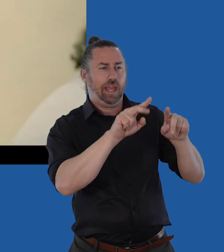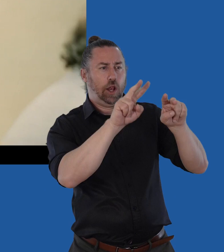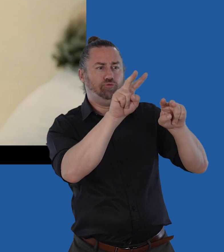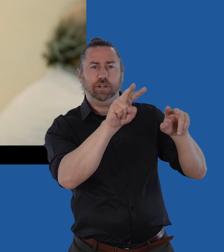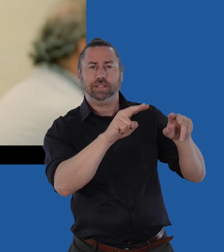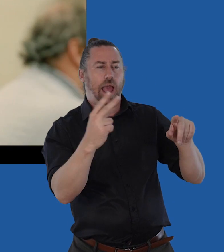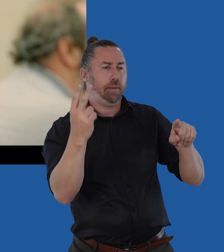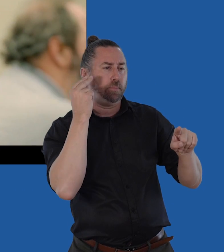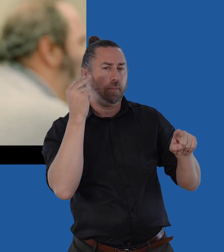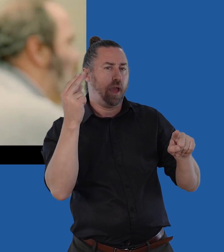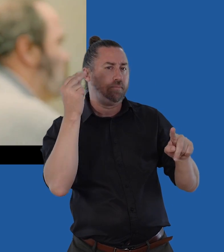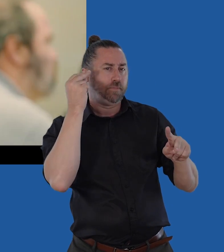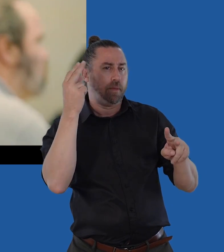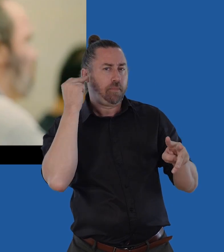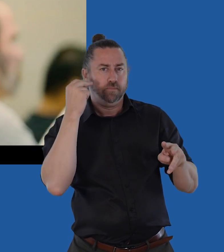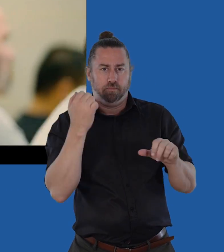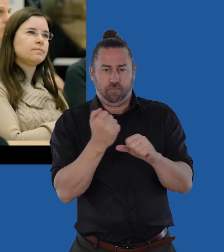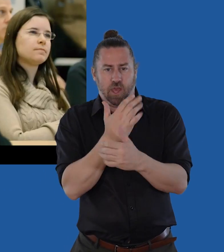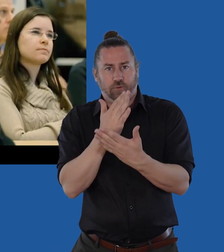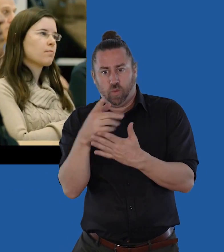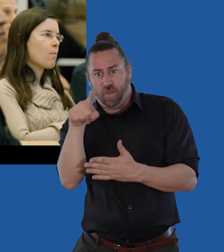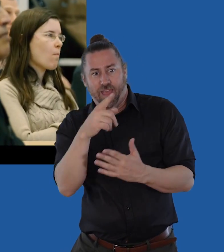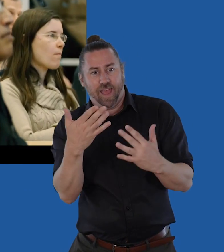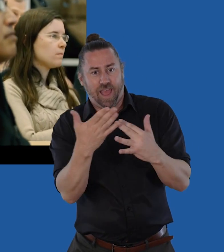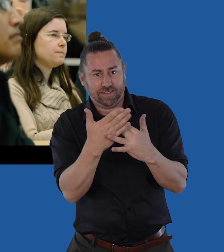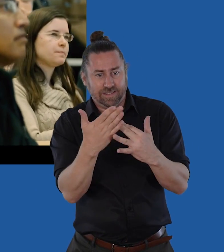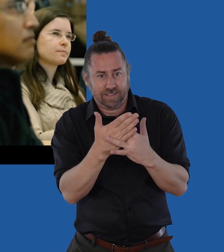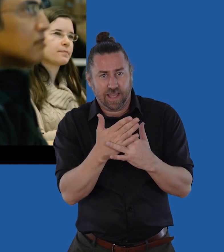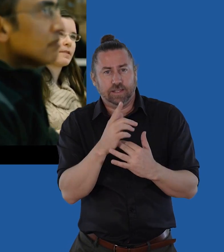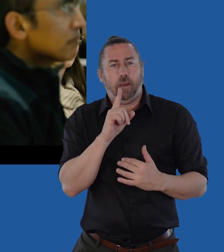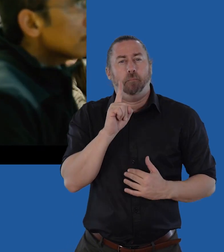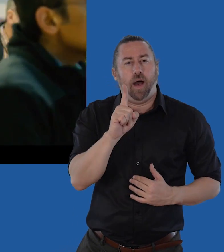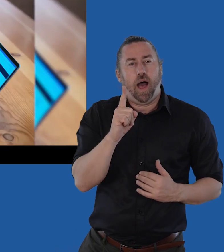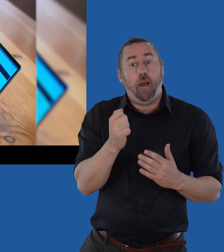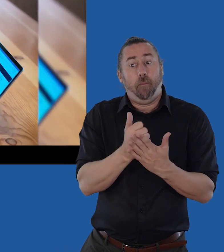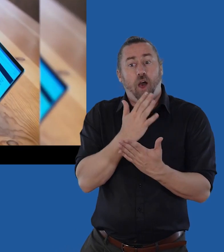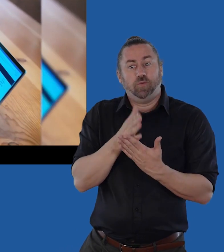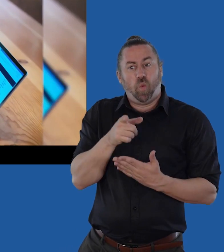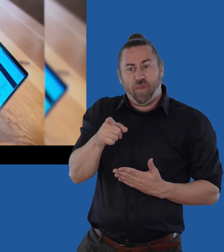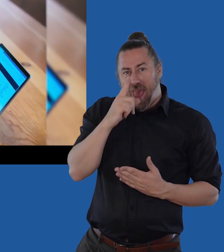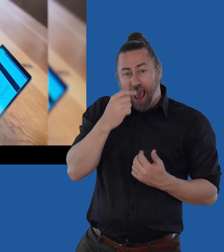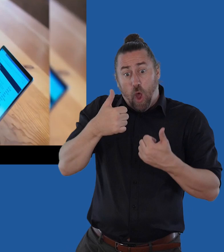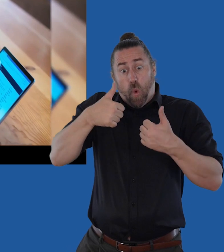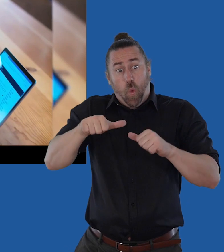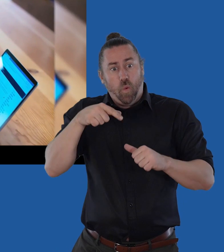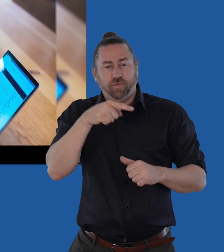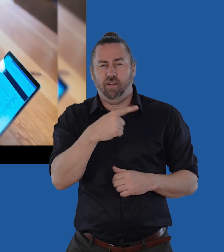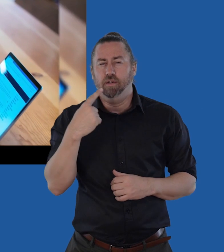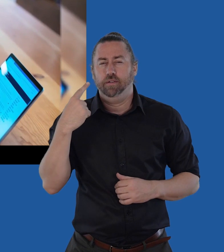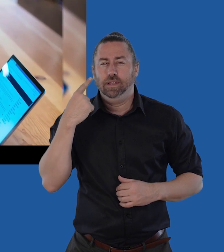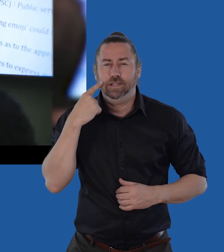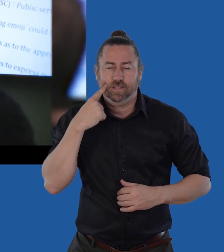But more importantly, usability, and productivity. An example of where we are improving